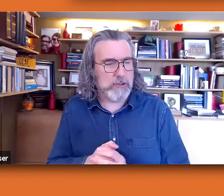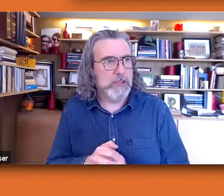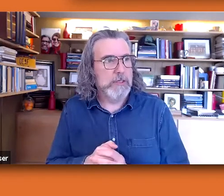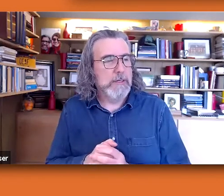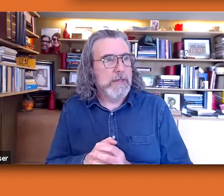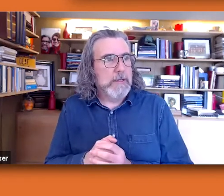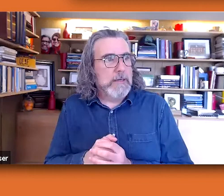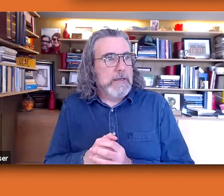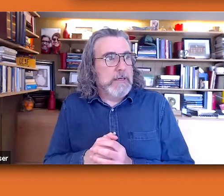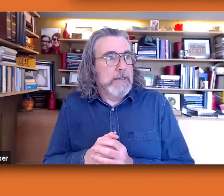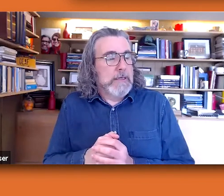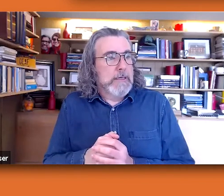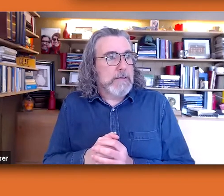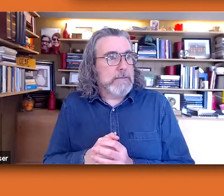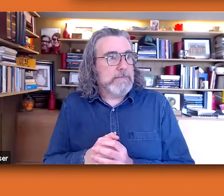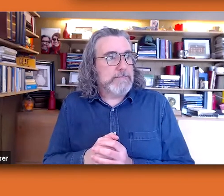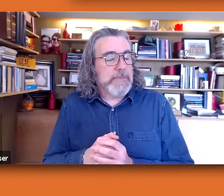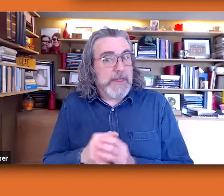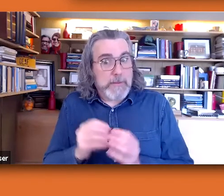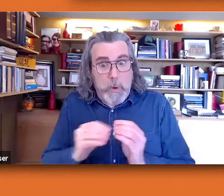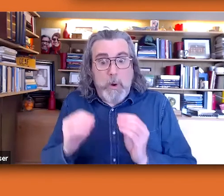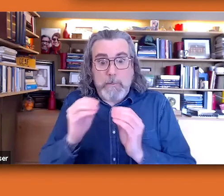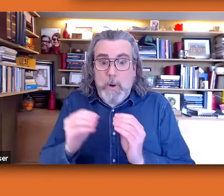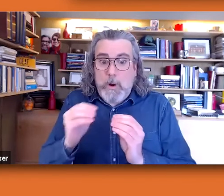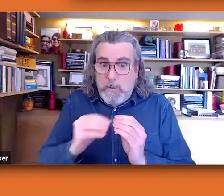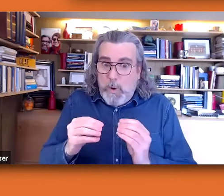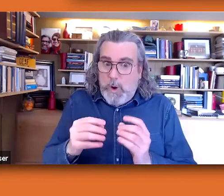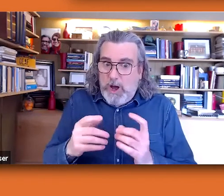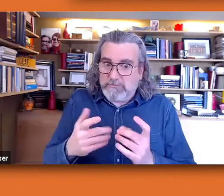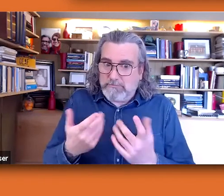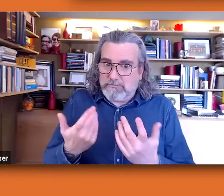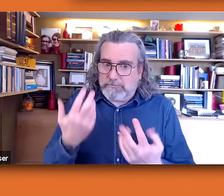on how to work with a designated interpreter.